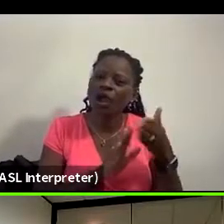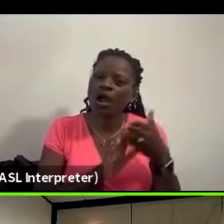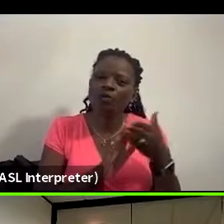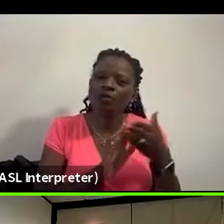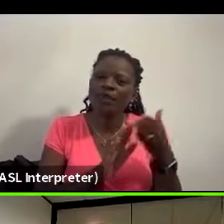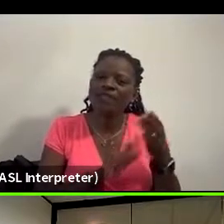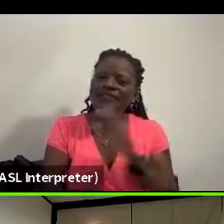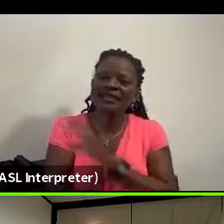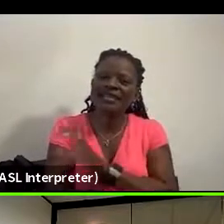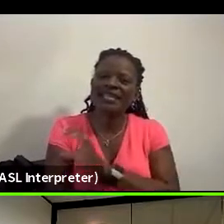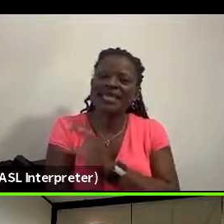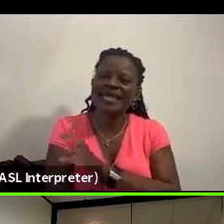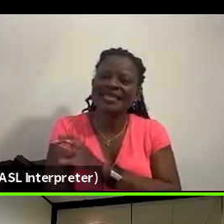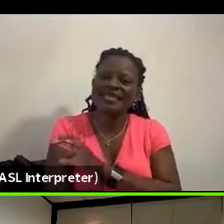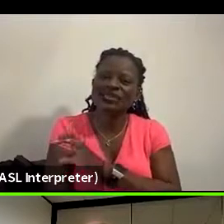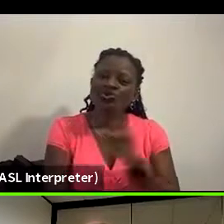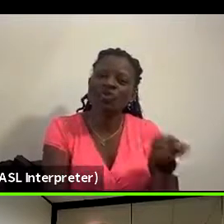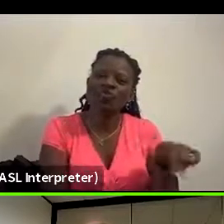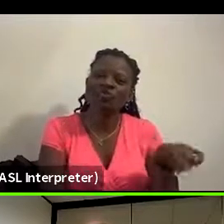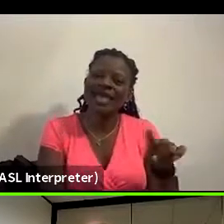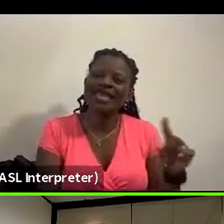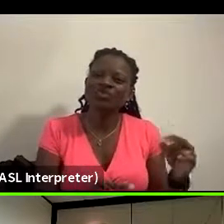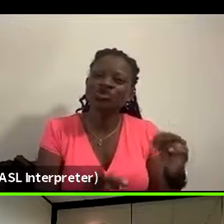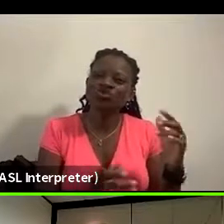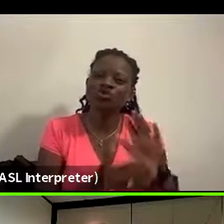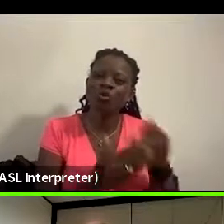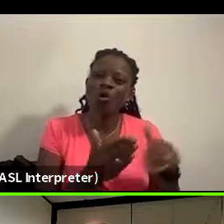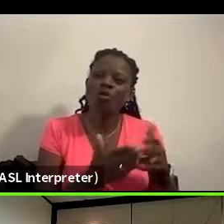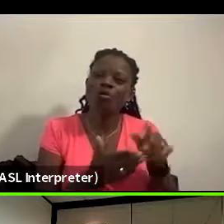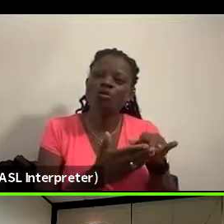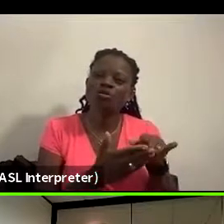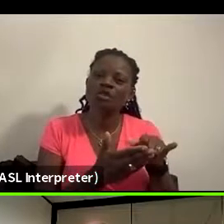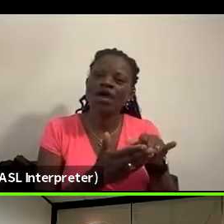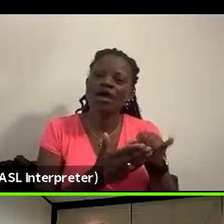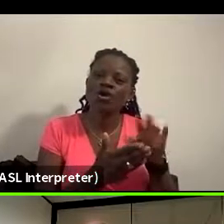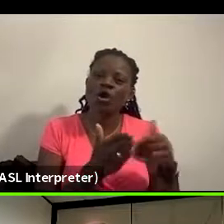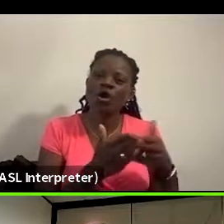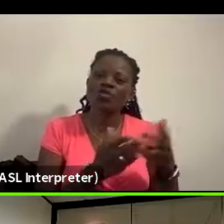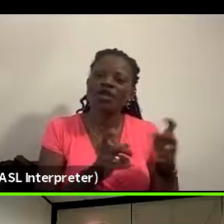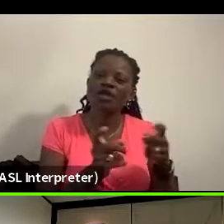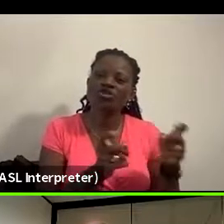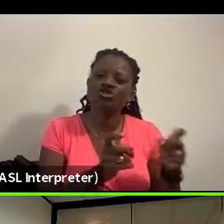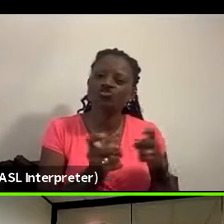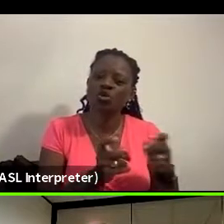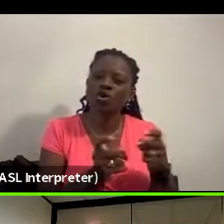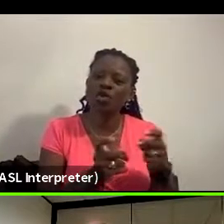And so they do most of that and a lot of the control over that. They have to go through Accenture, which